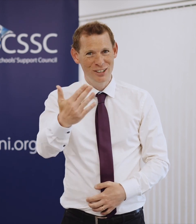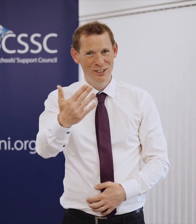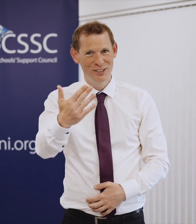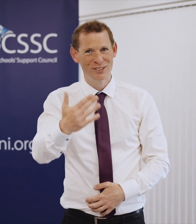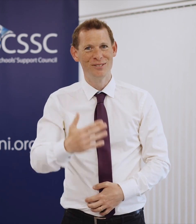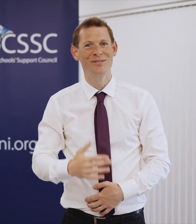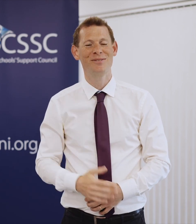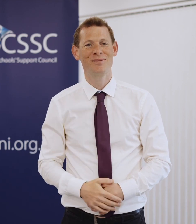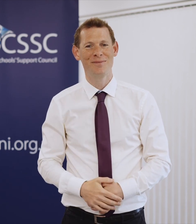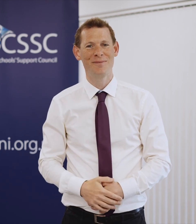Thank you.